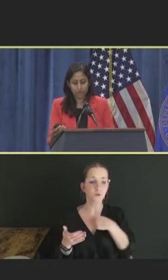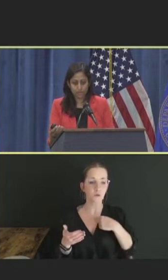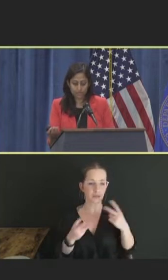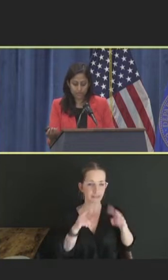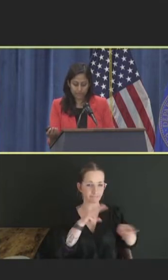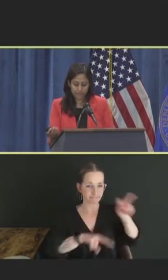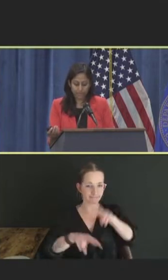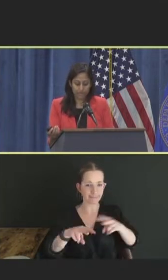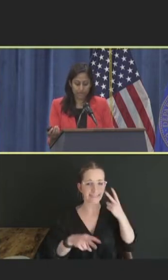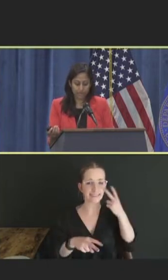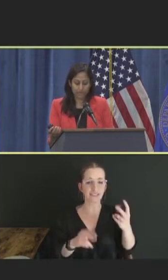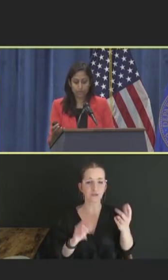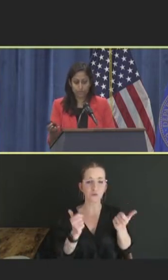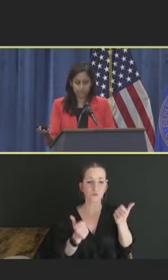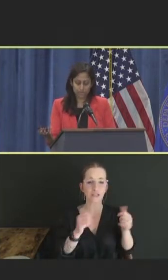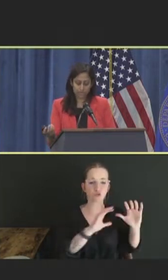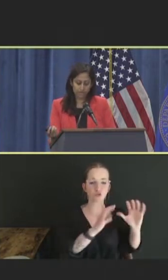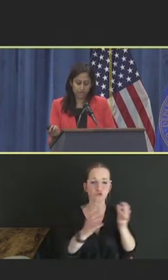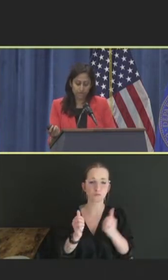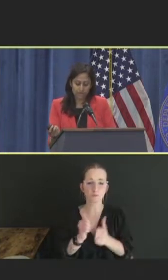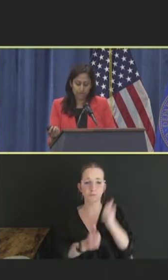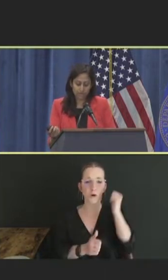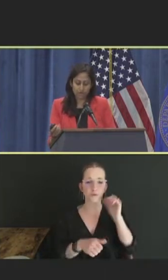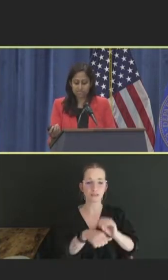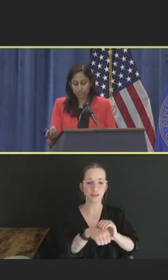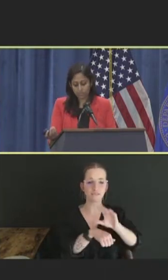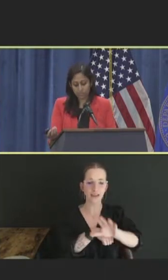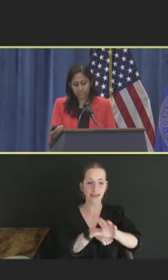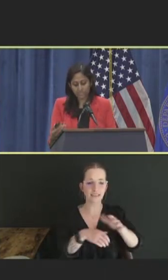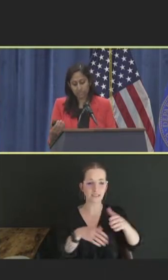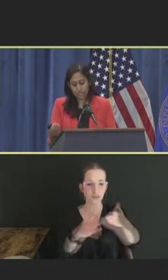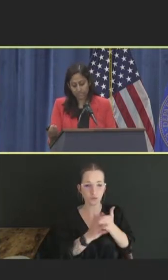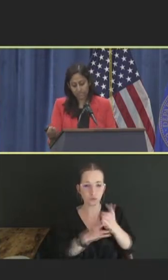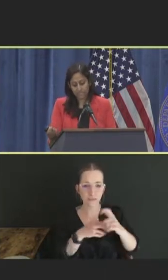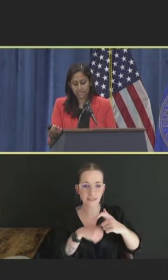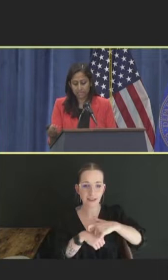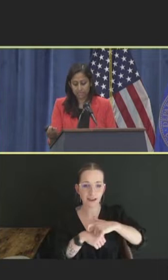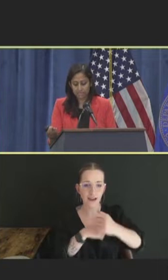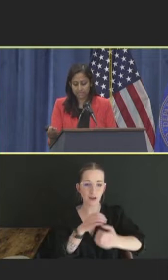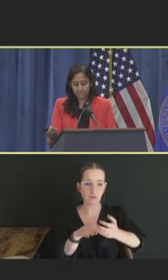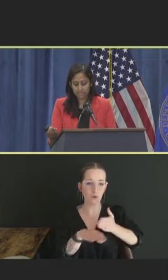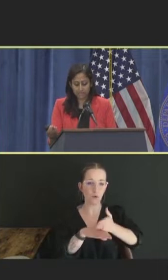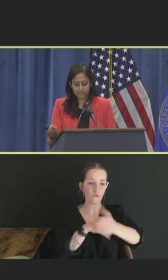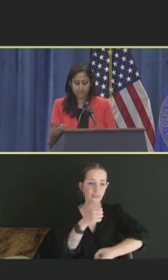over time throughout the year. Across the board, we're seeing more deaths than expected and this